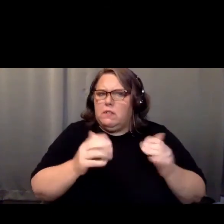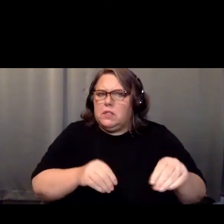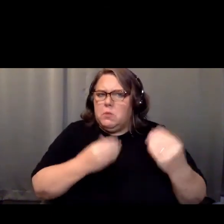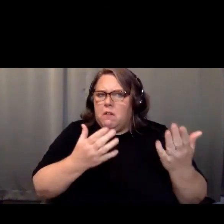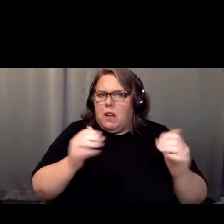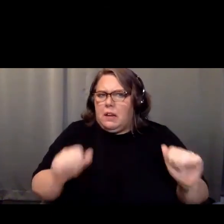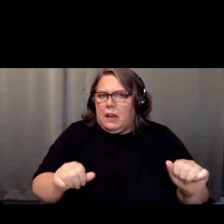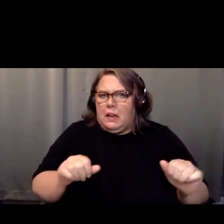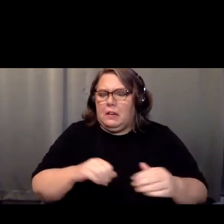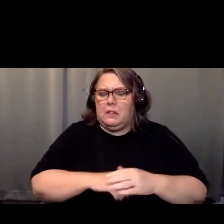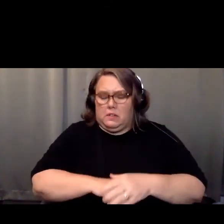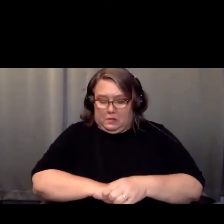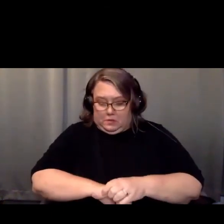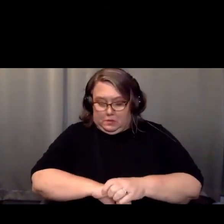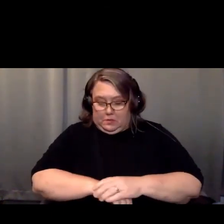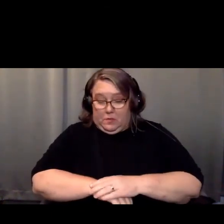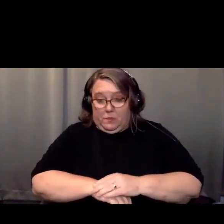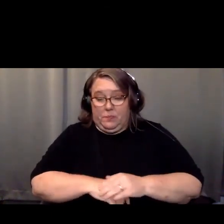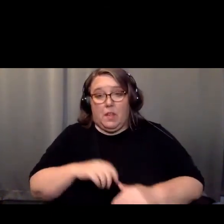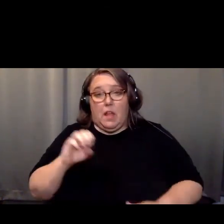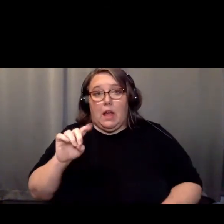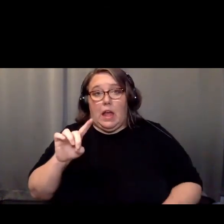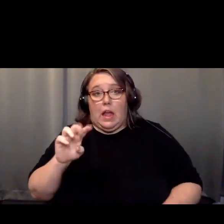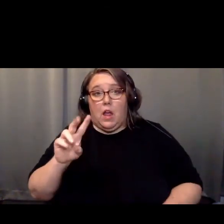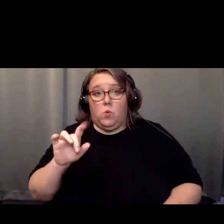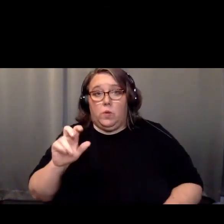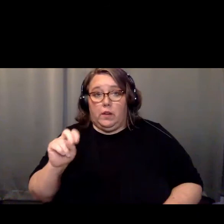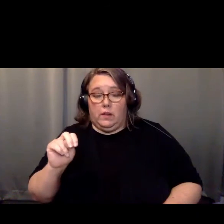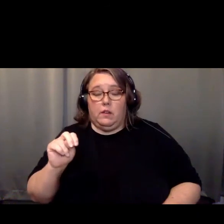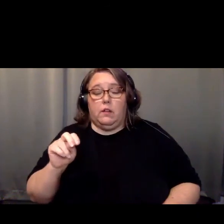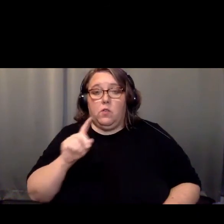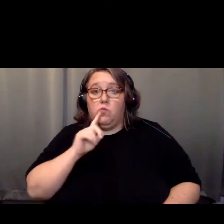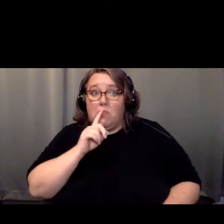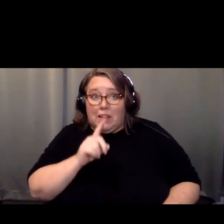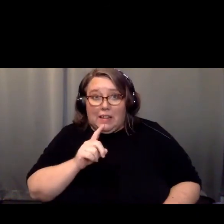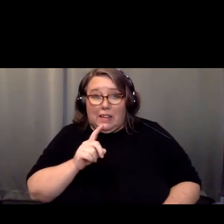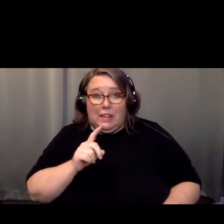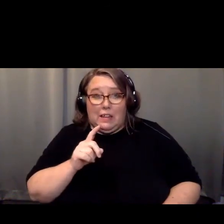Well, in actuality, I think that the age that someone can work is 14,